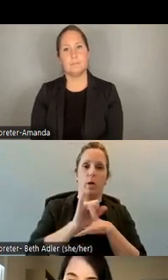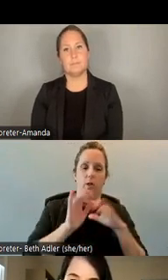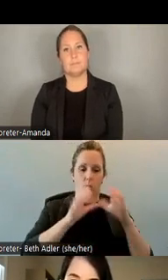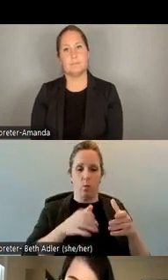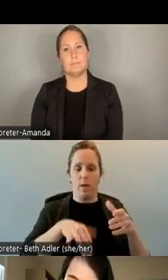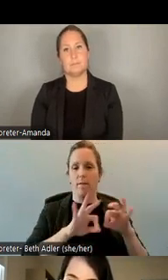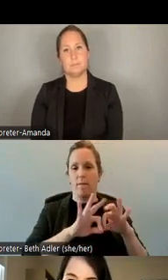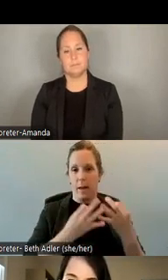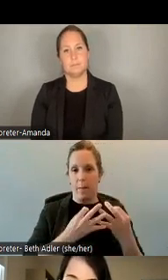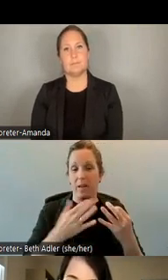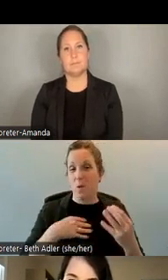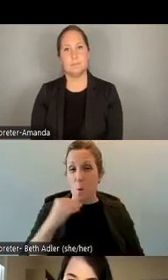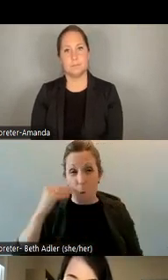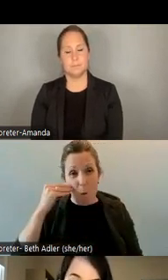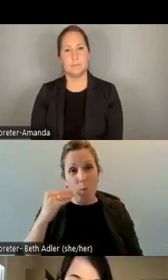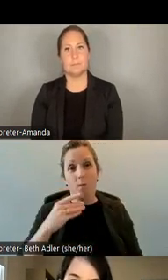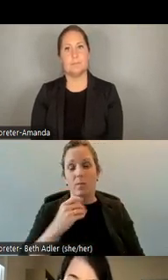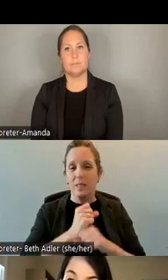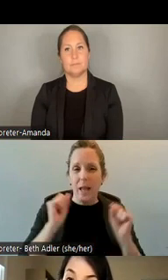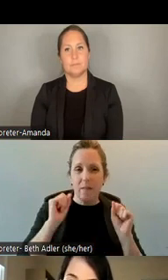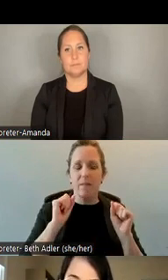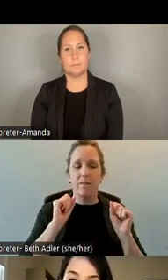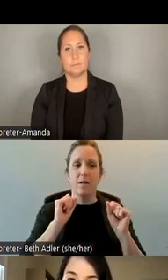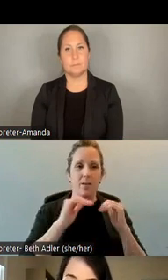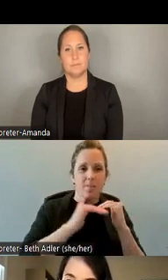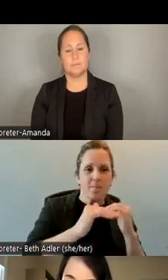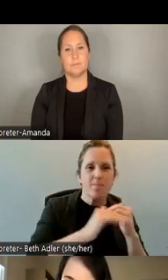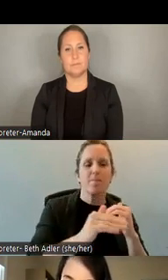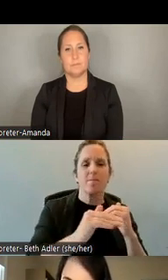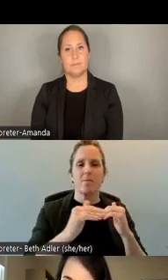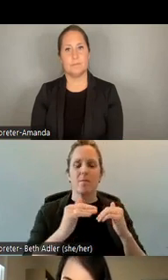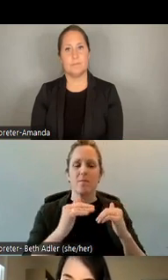place of safety and stability and refuge as I wish it could be for every child in this world